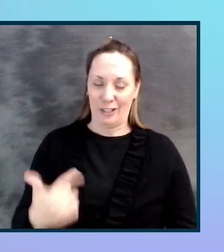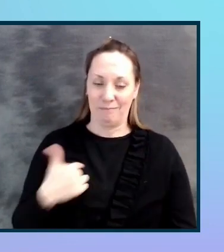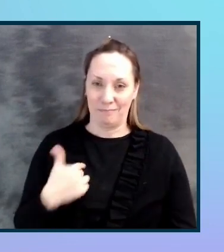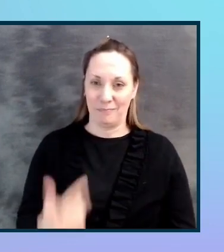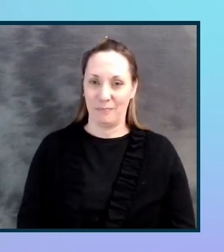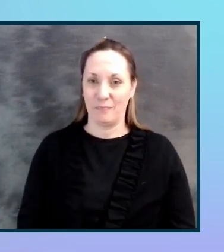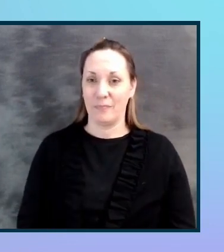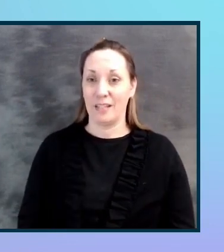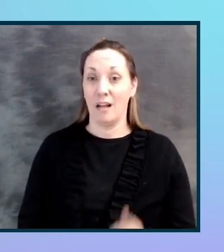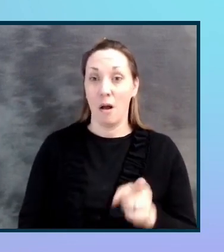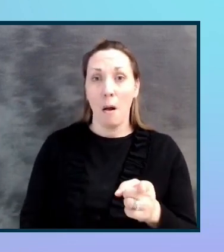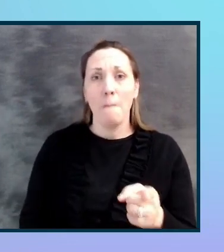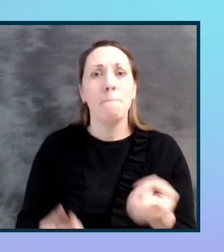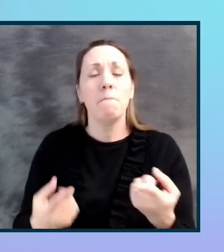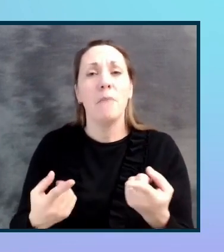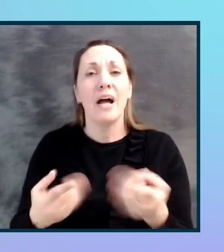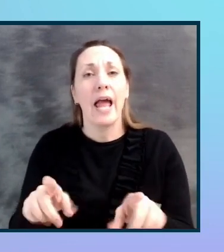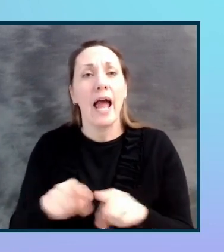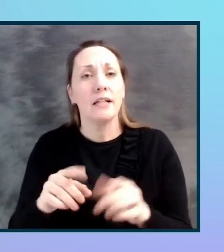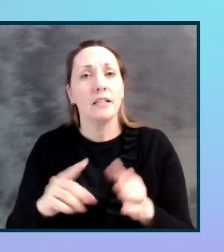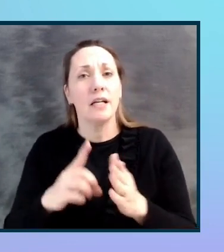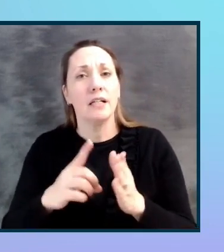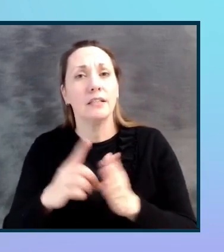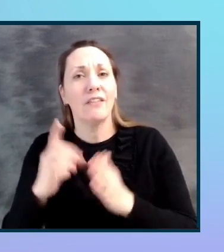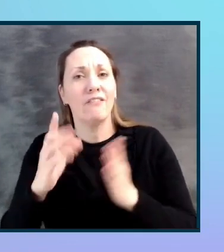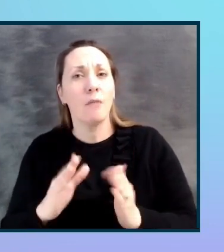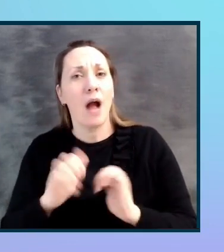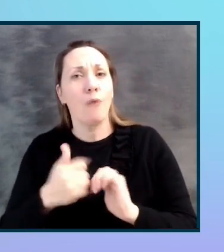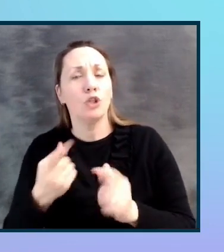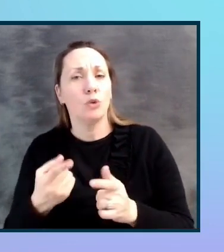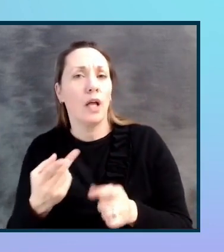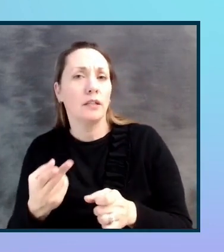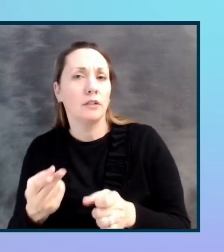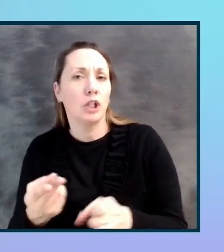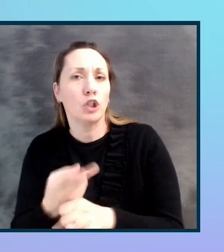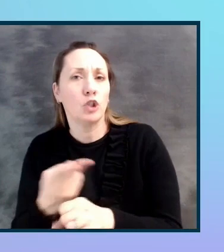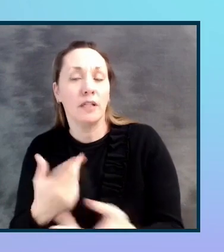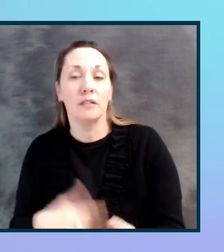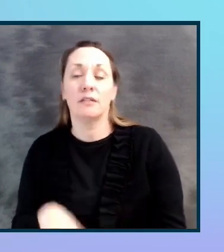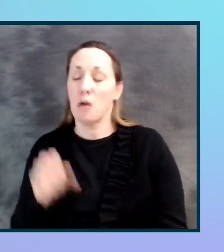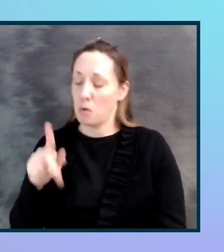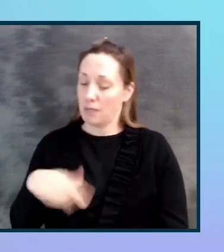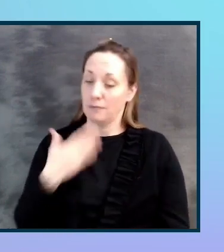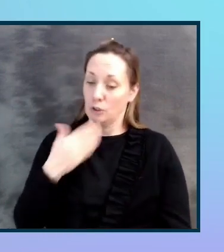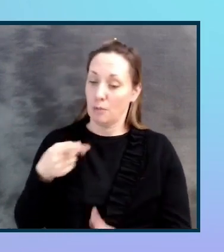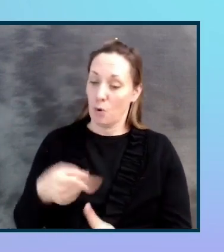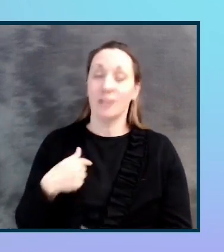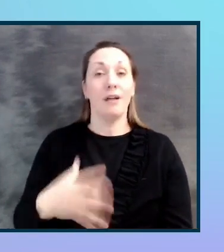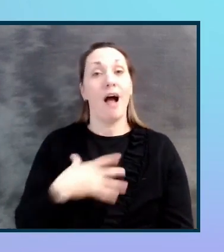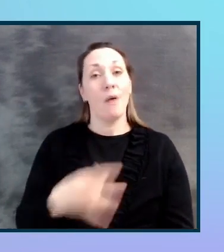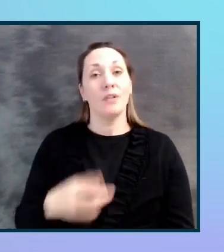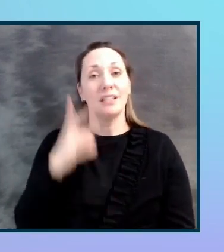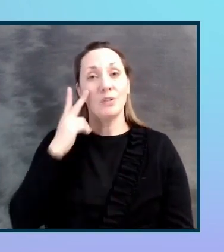But as a developer how would you like to consume it? How about thinking the question that way? Okay, that's a good point. So I would like to see if you're tagging it,